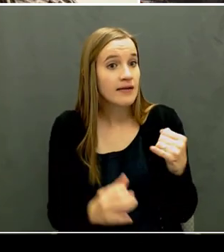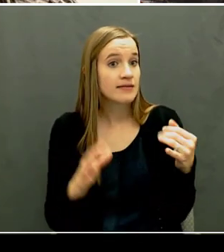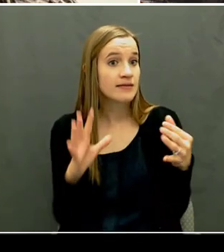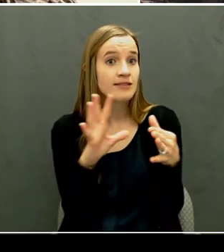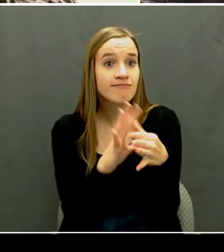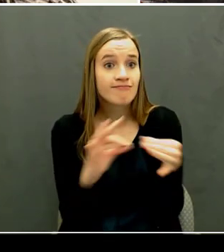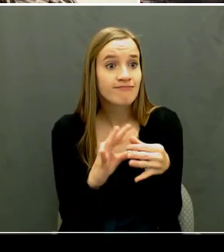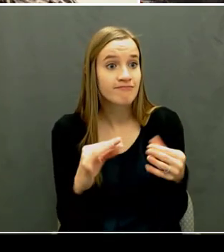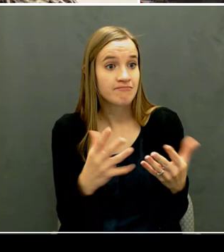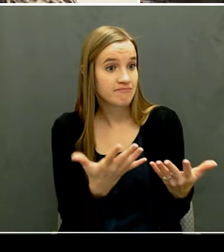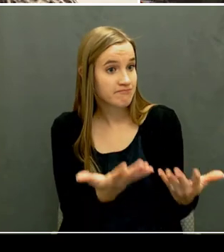so much for your time.